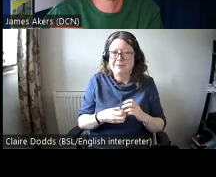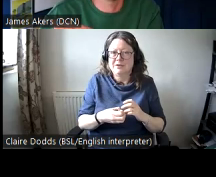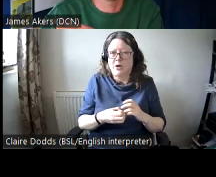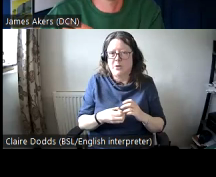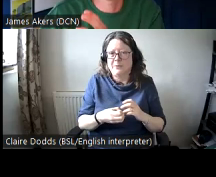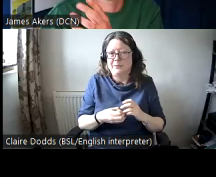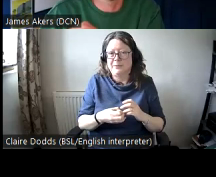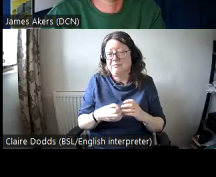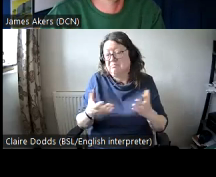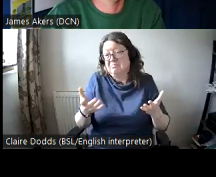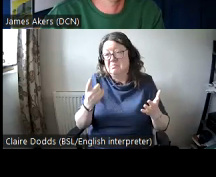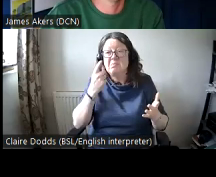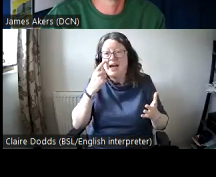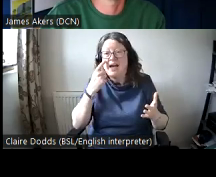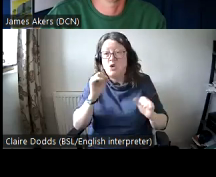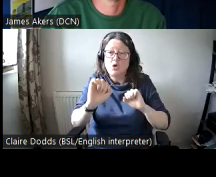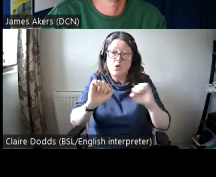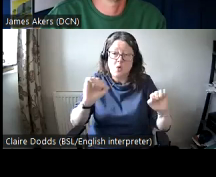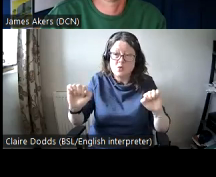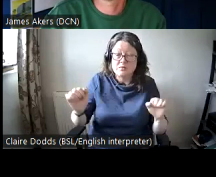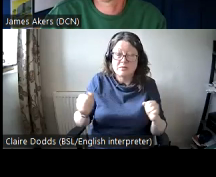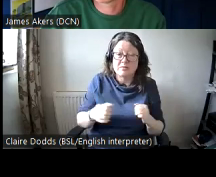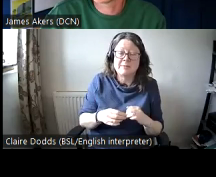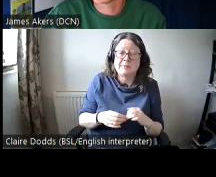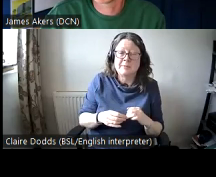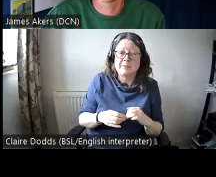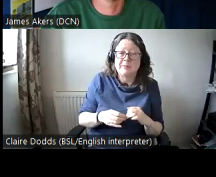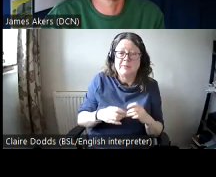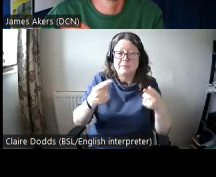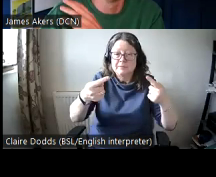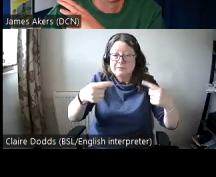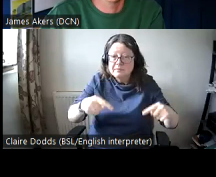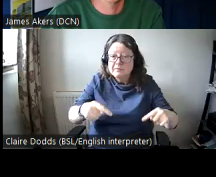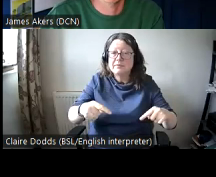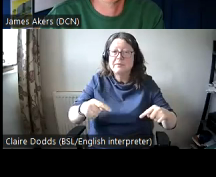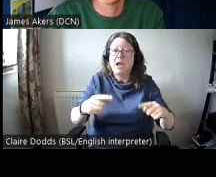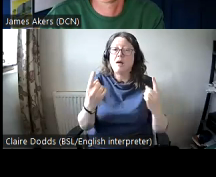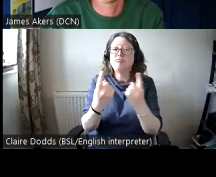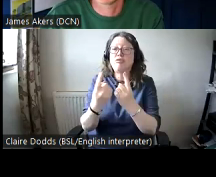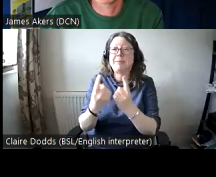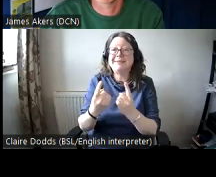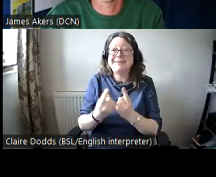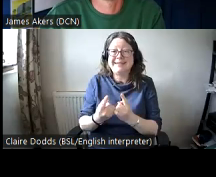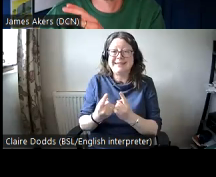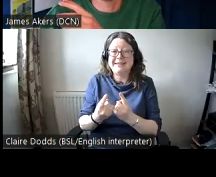Otherwise, you'll be able to do it at the property level as well. As we go down into the options, there's a property access management,